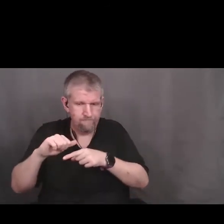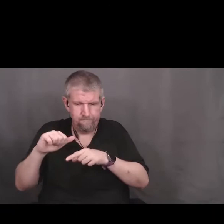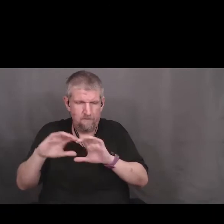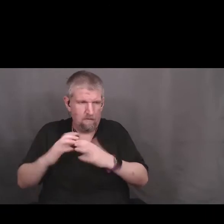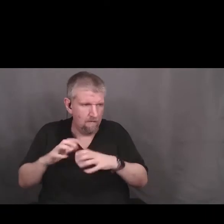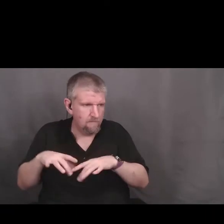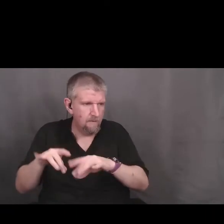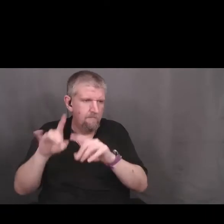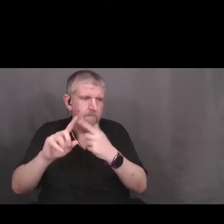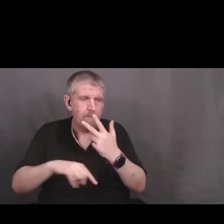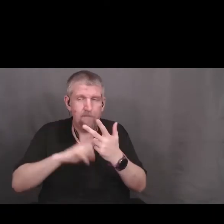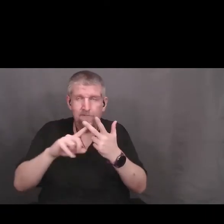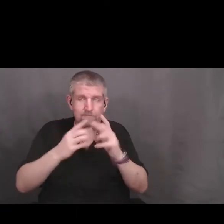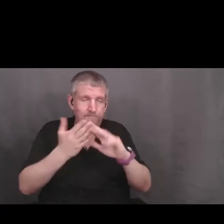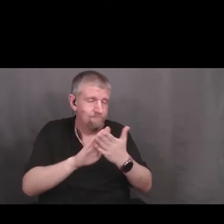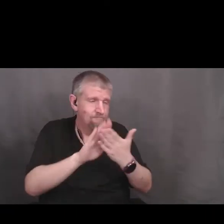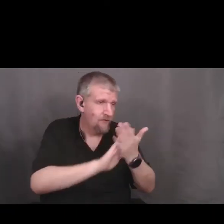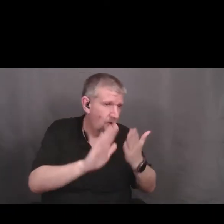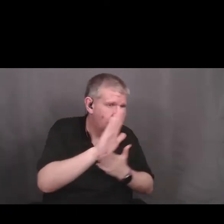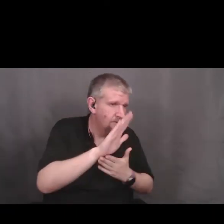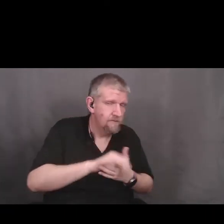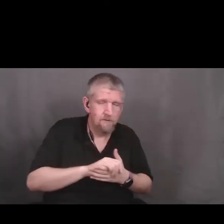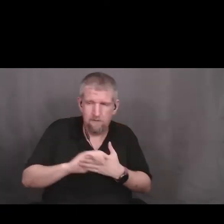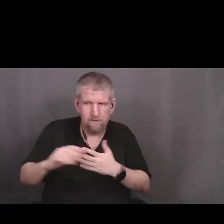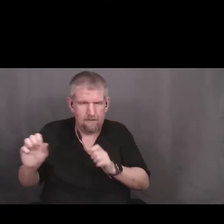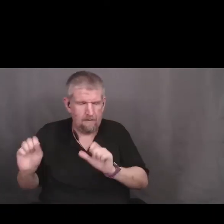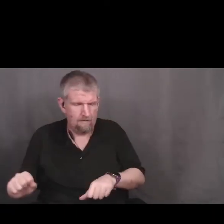through a community college, so, they have the ability to do that.